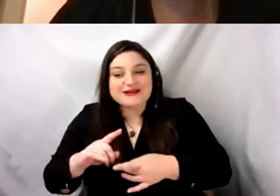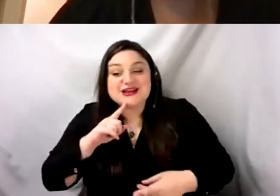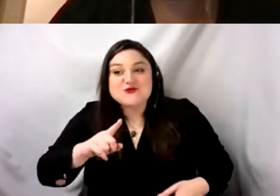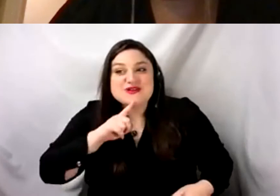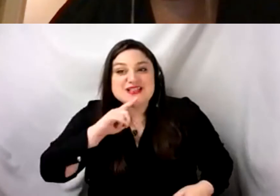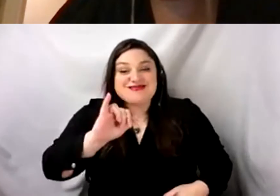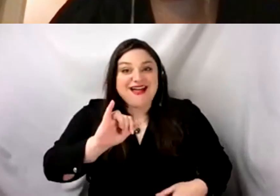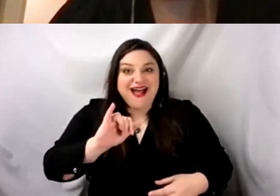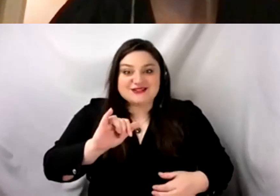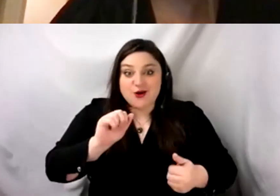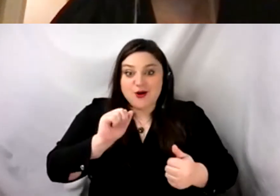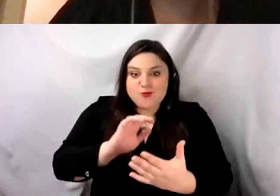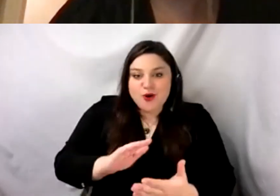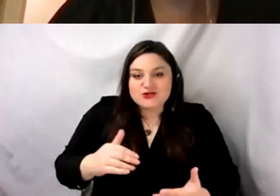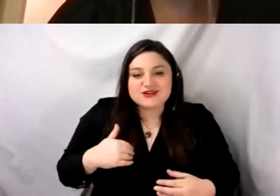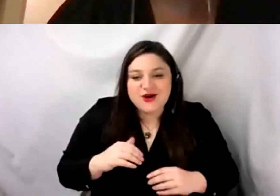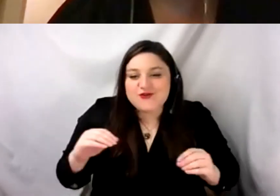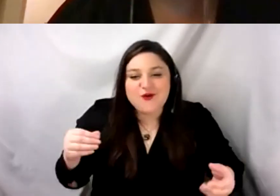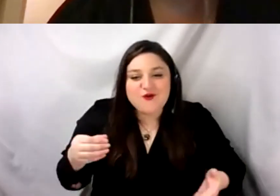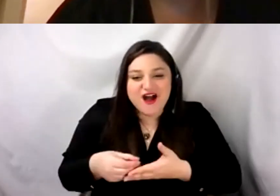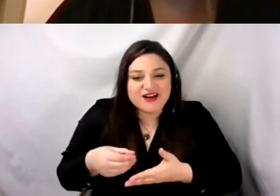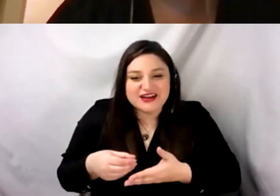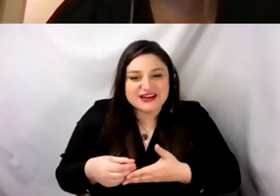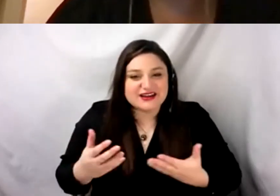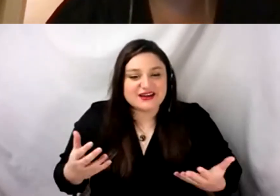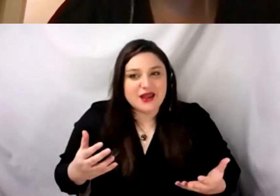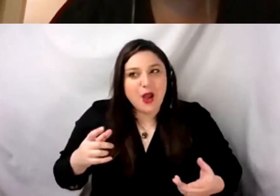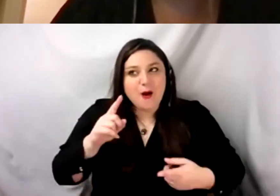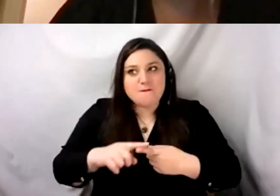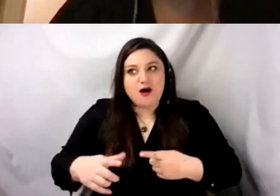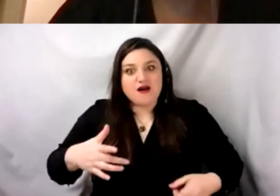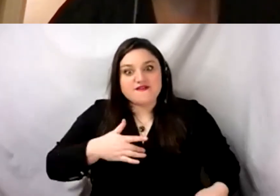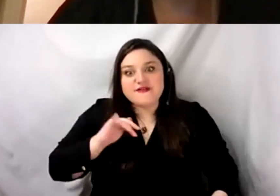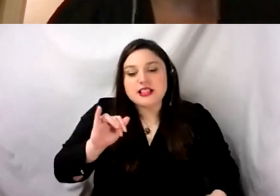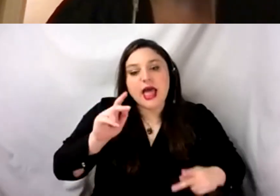used as a political tool.